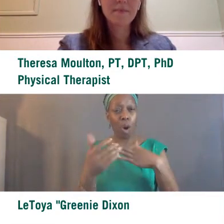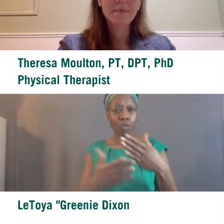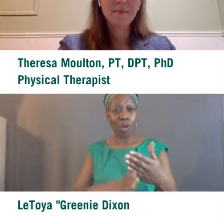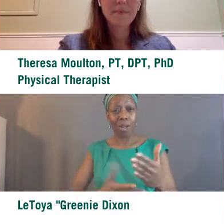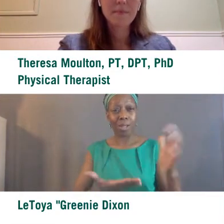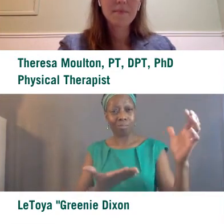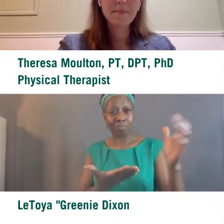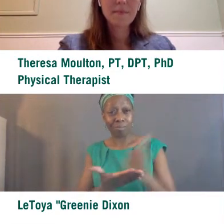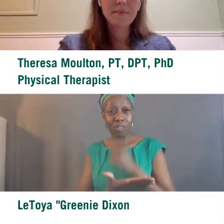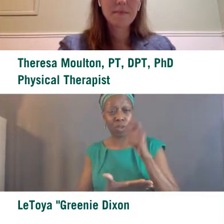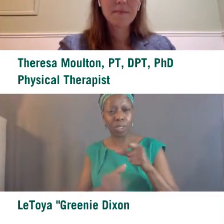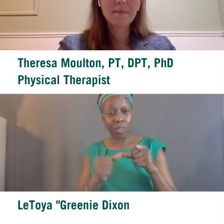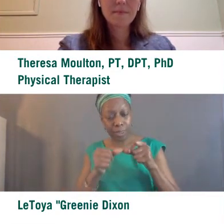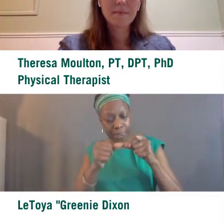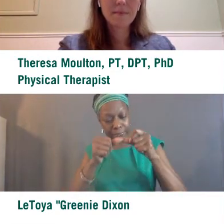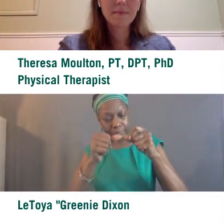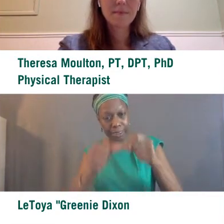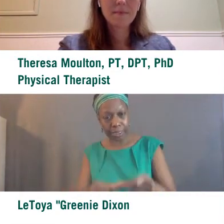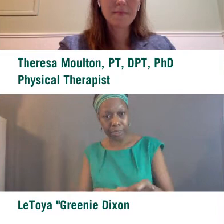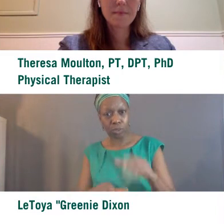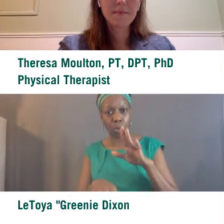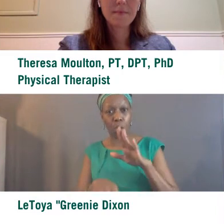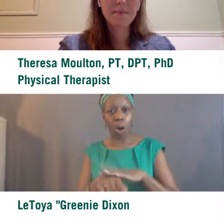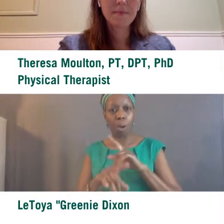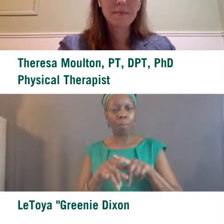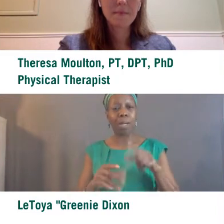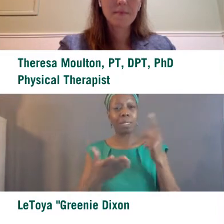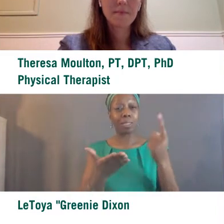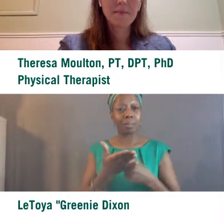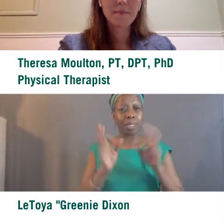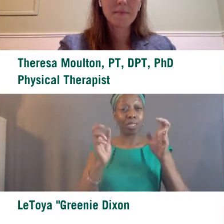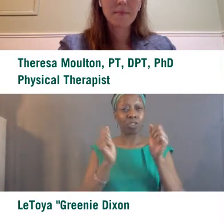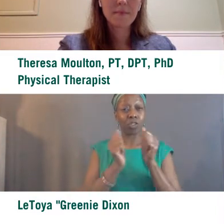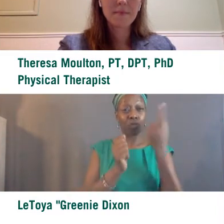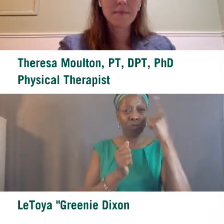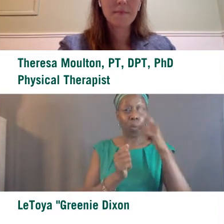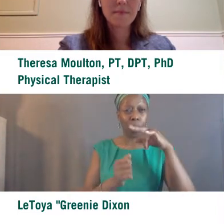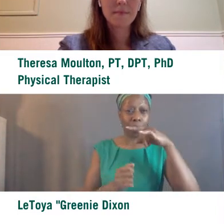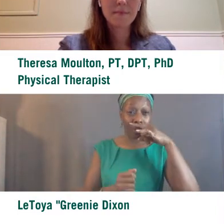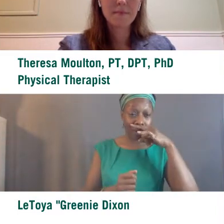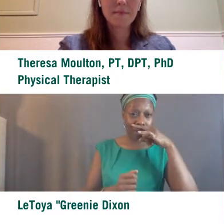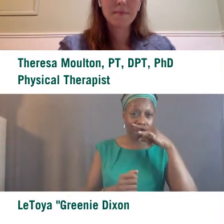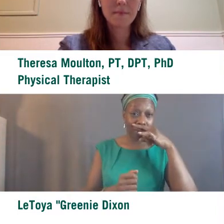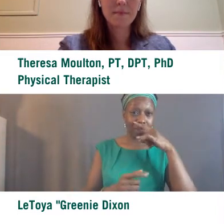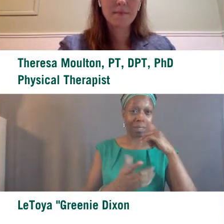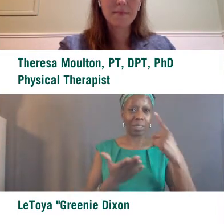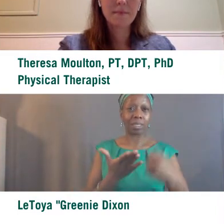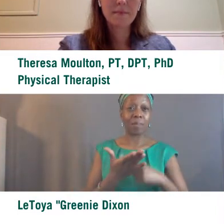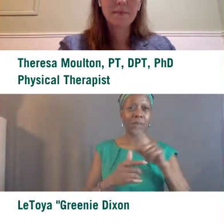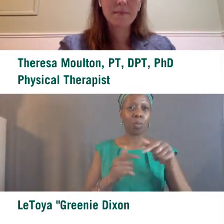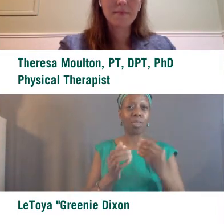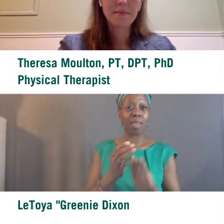Now the issue for the kids is as they grow there may be a change in body mass